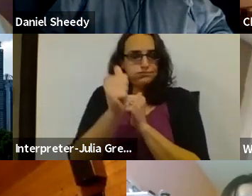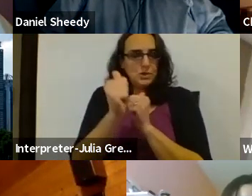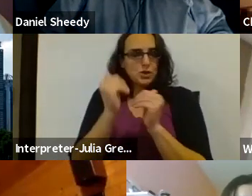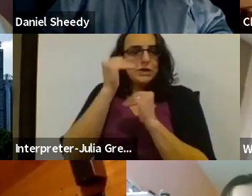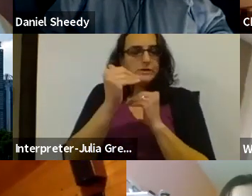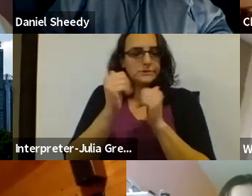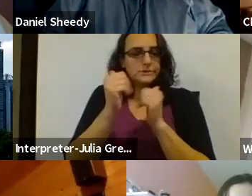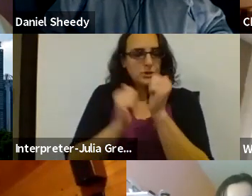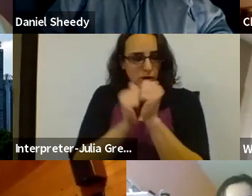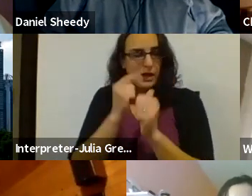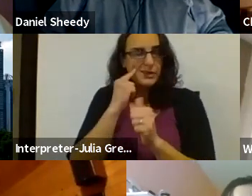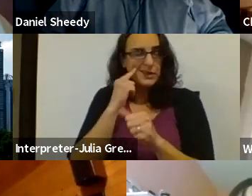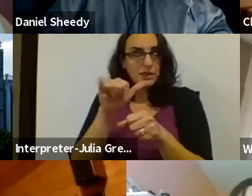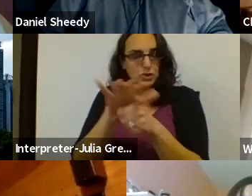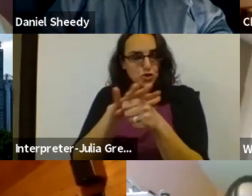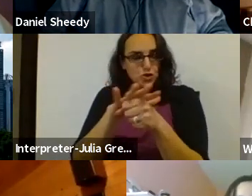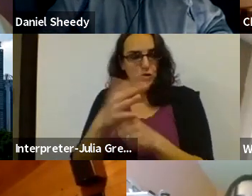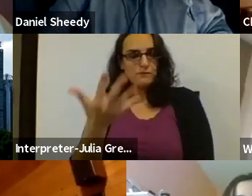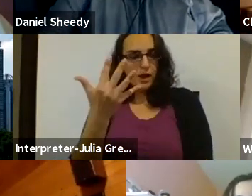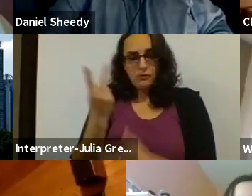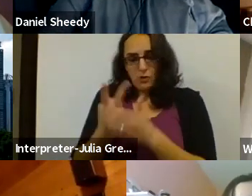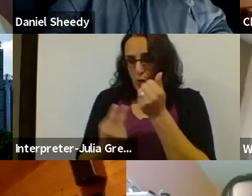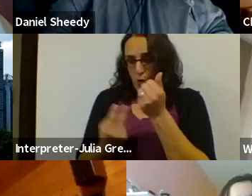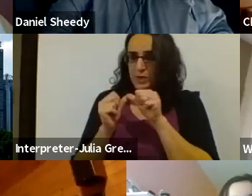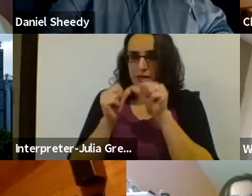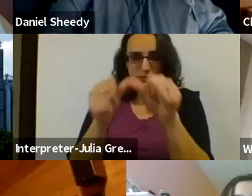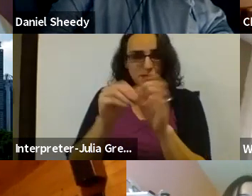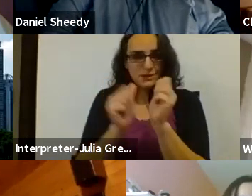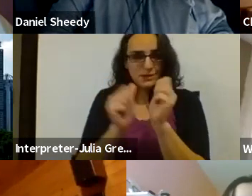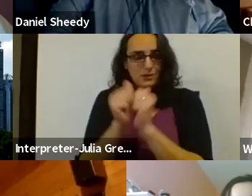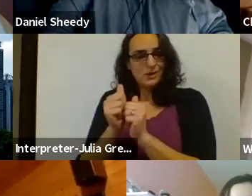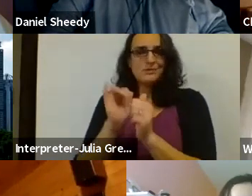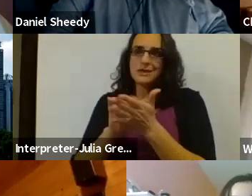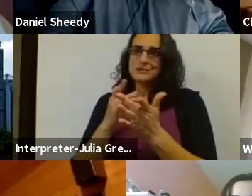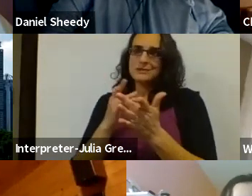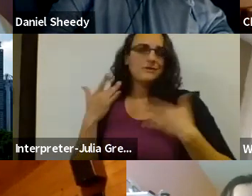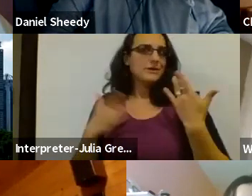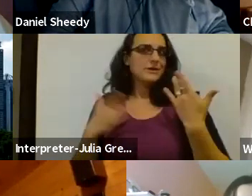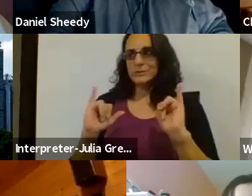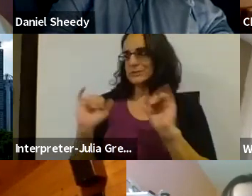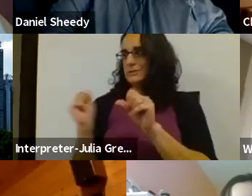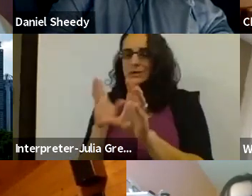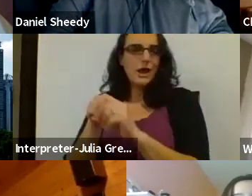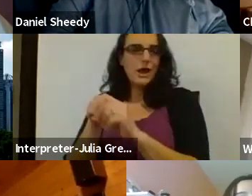Malia Savas: Zone five. So we're going to both be continuing on. And that's very exciting that we still get to be able to do that because I remember hearing about it last year and